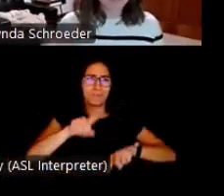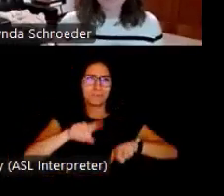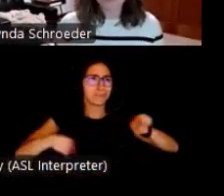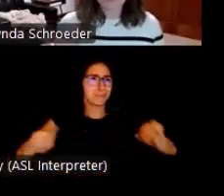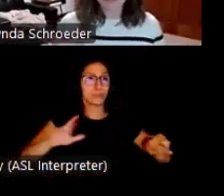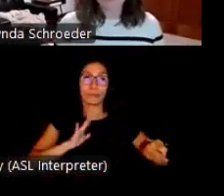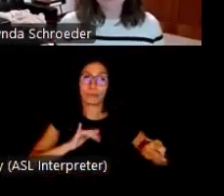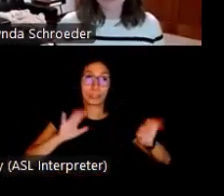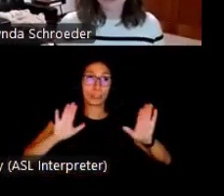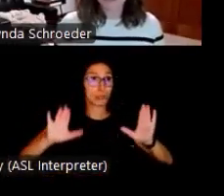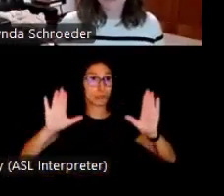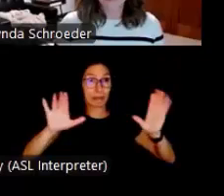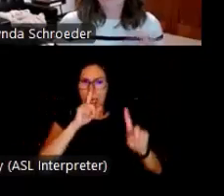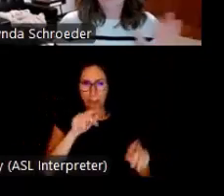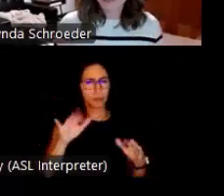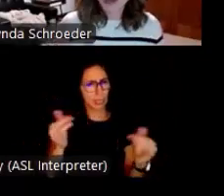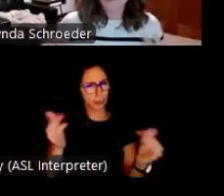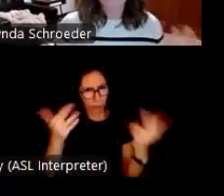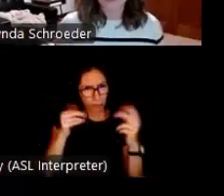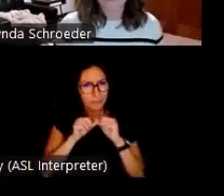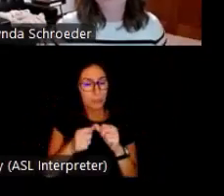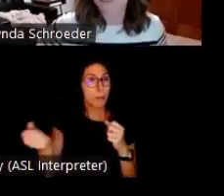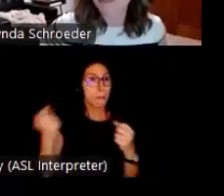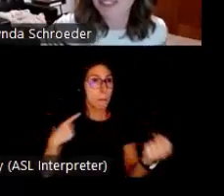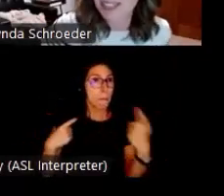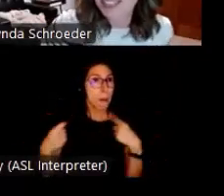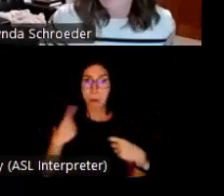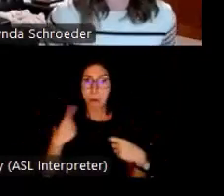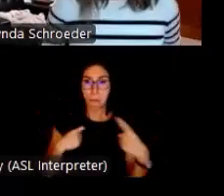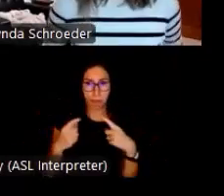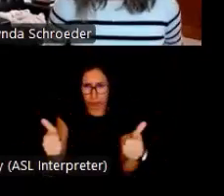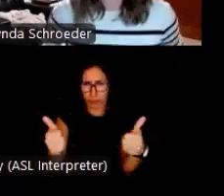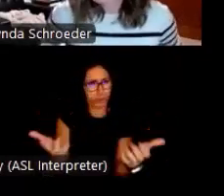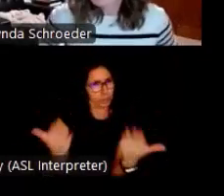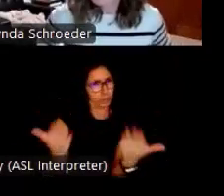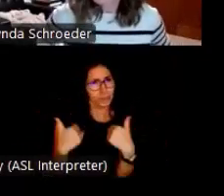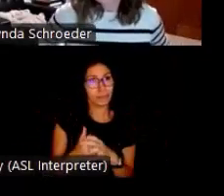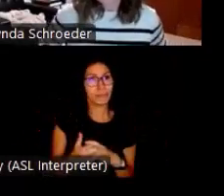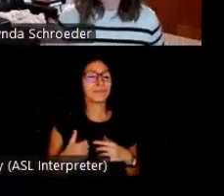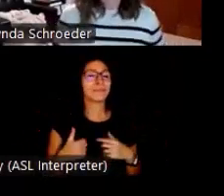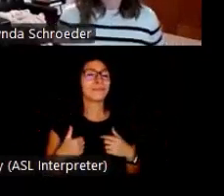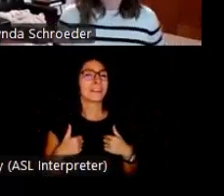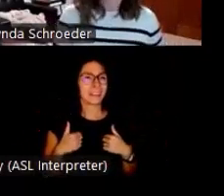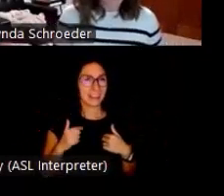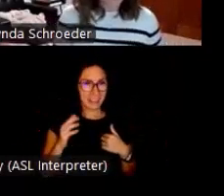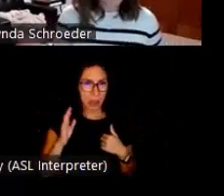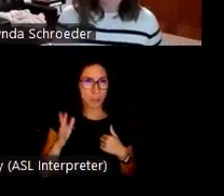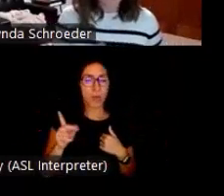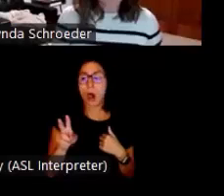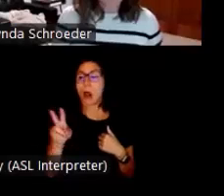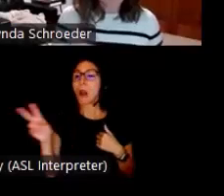keep them coming in because I'll draw on this a little bit as I talk. And I was hoping somebody would say that.